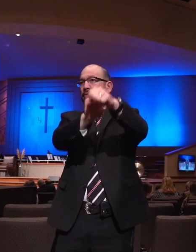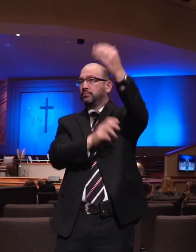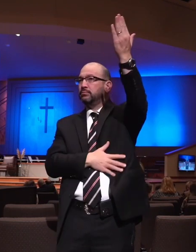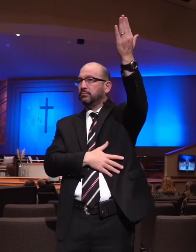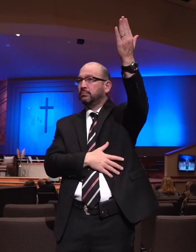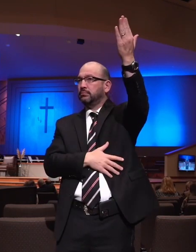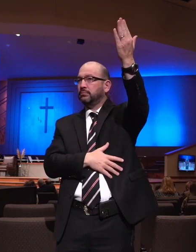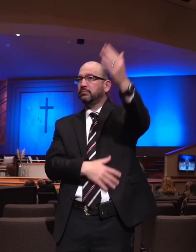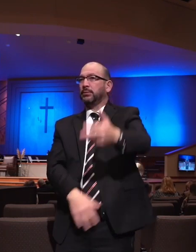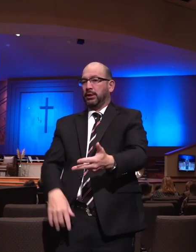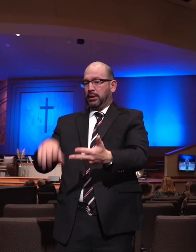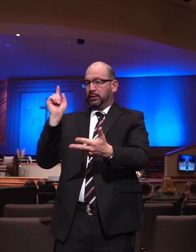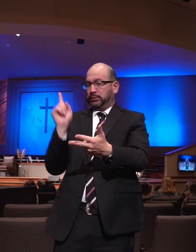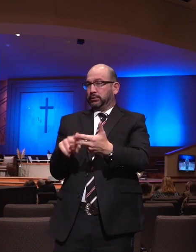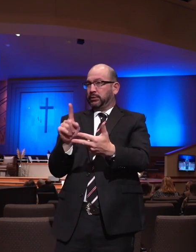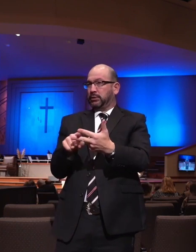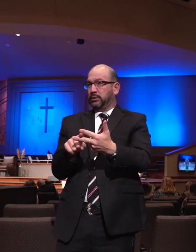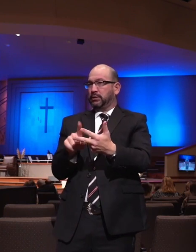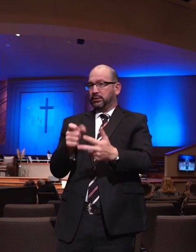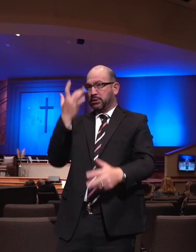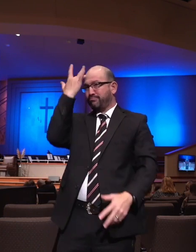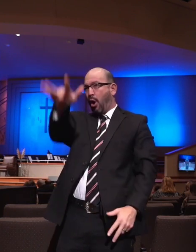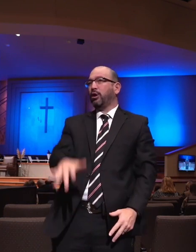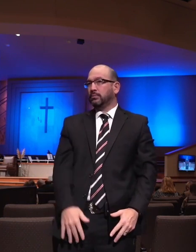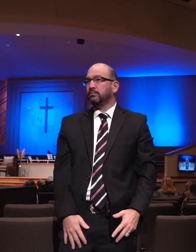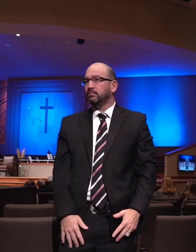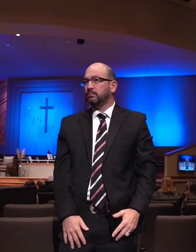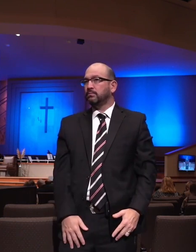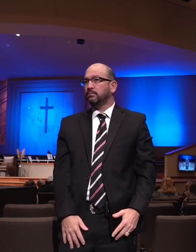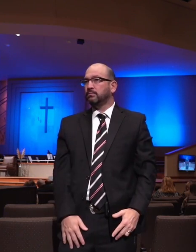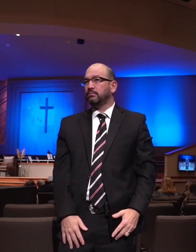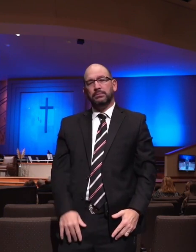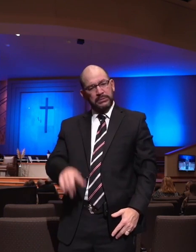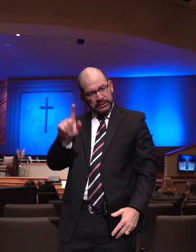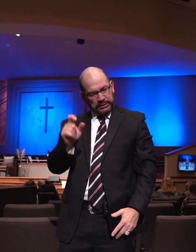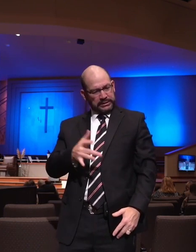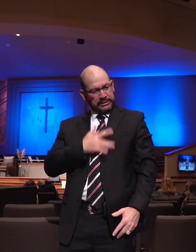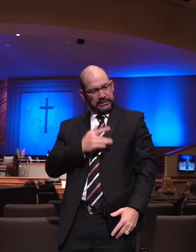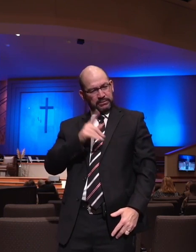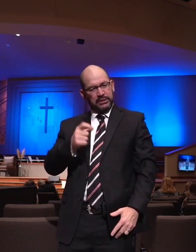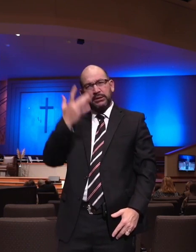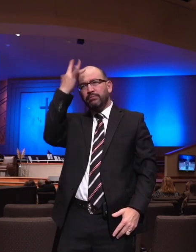number two you've got to be smart you've got to be smart how can I use